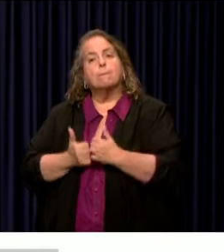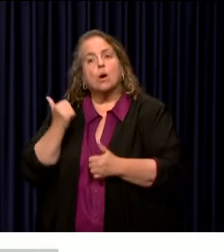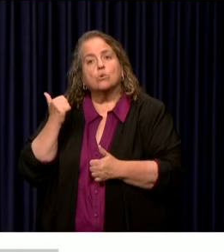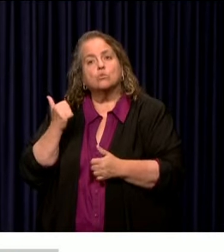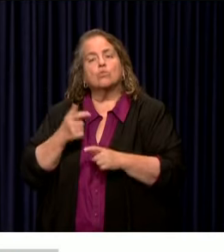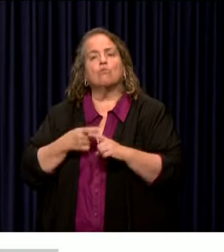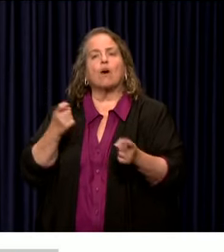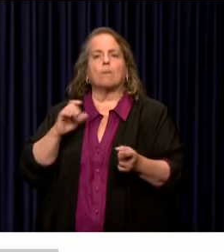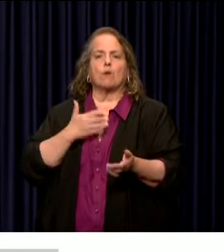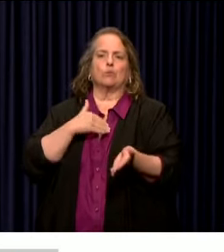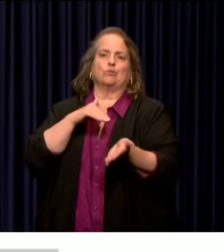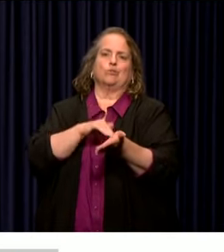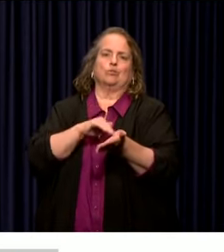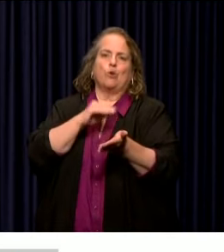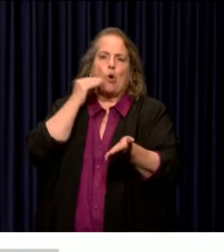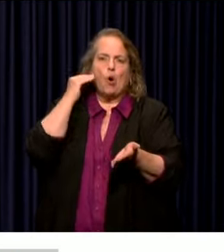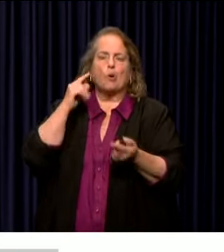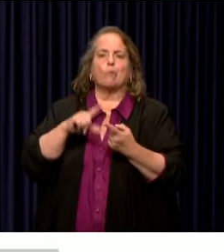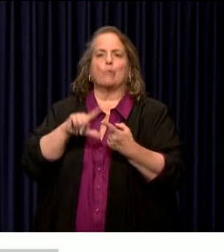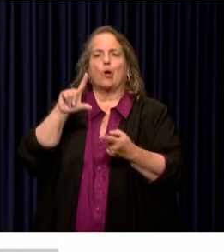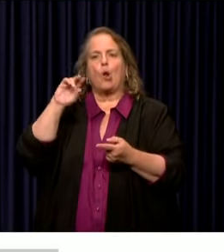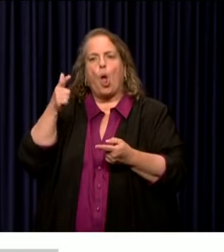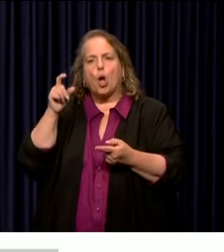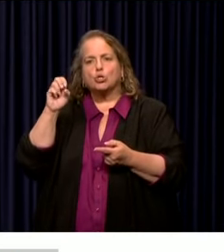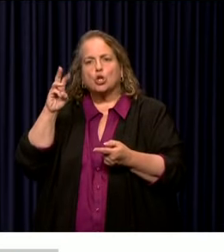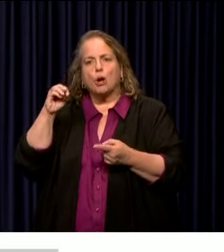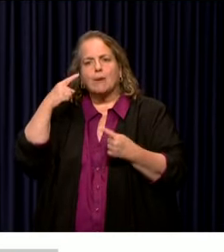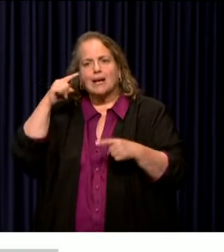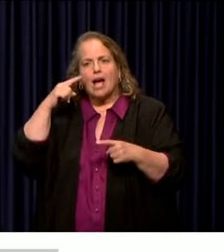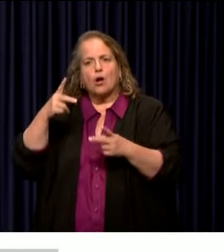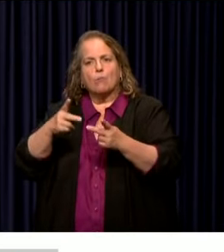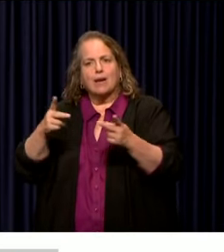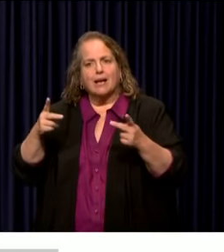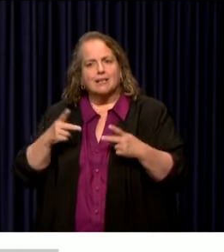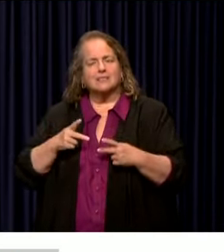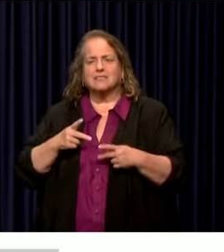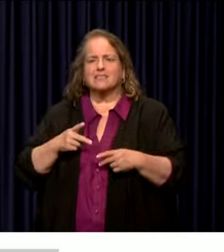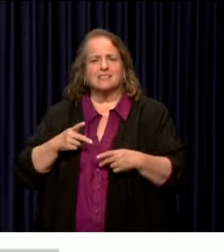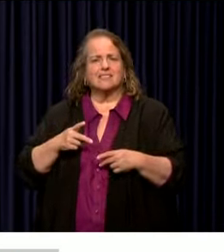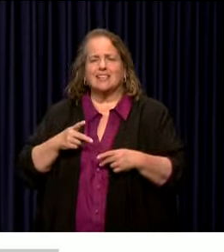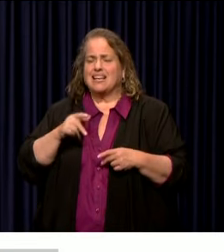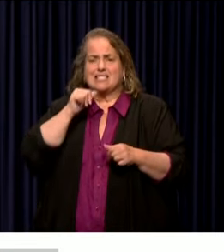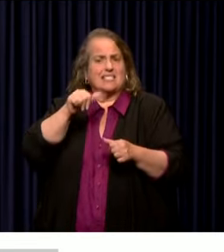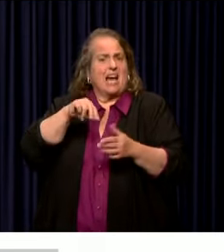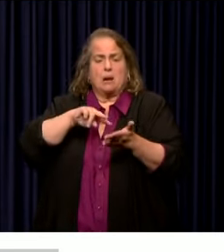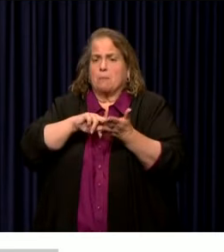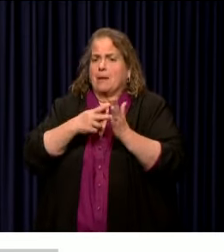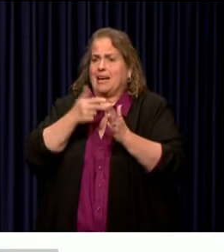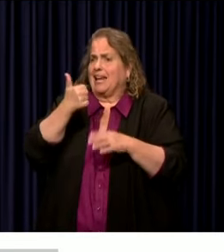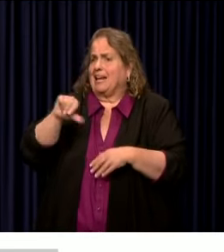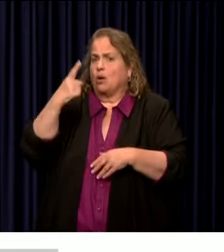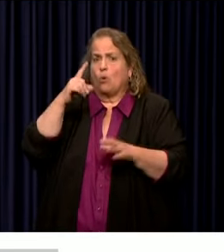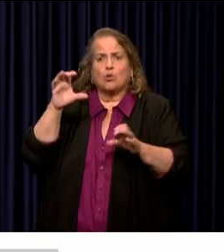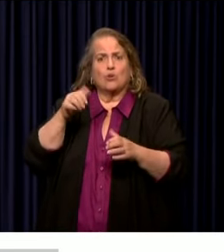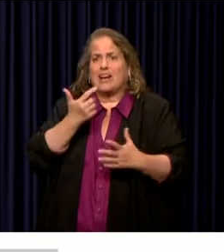ALL RIGHT. JUST BECAUSE WE WANT TO BE ABLE TO SEE -- THIS IS BACK IN OUR